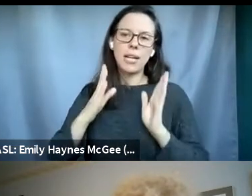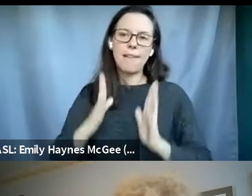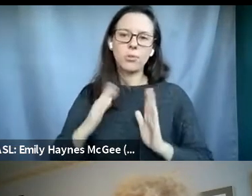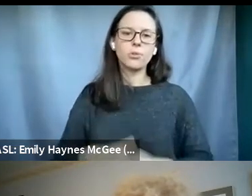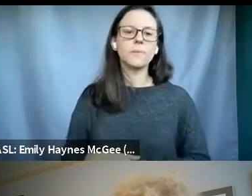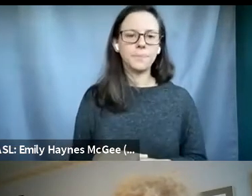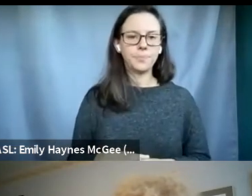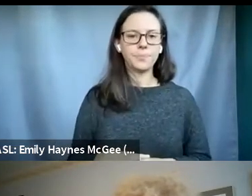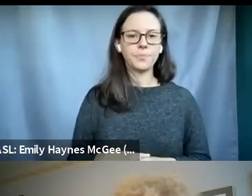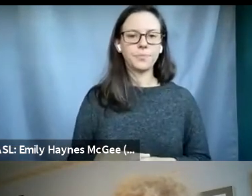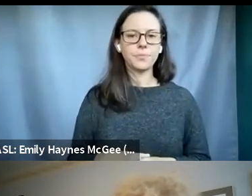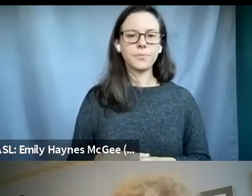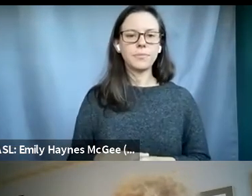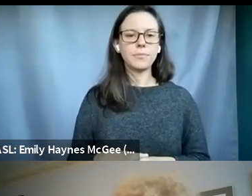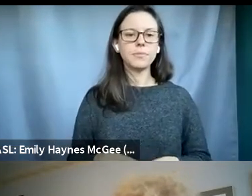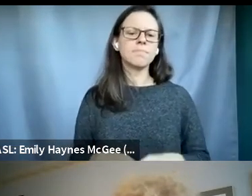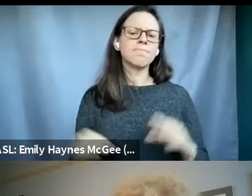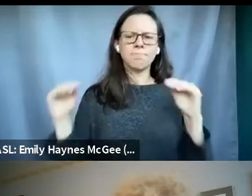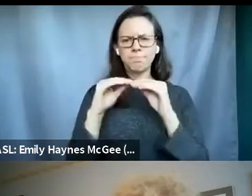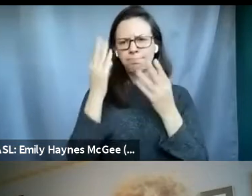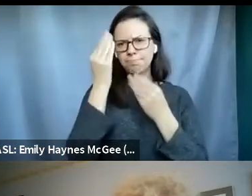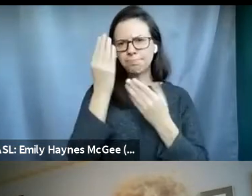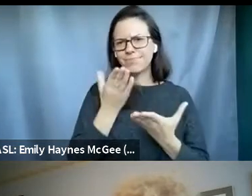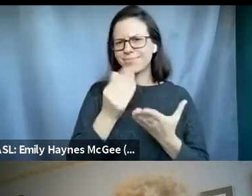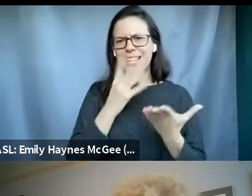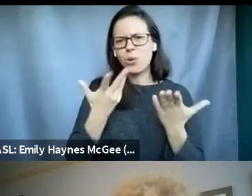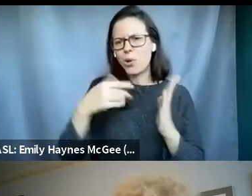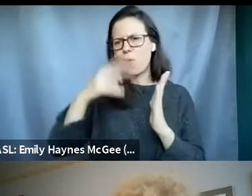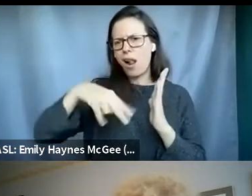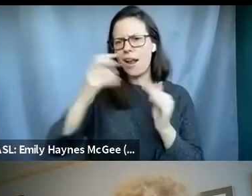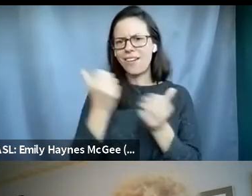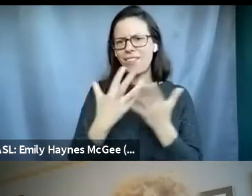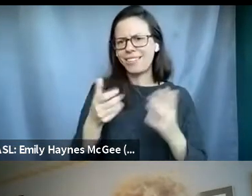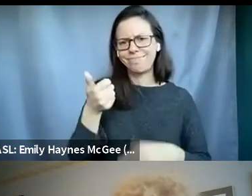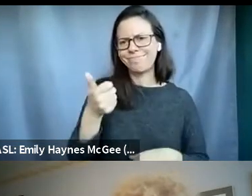I'm not going to read you the whole website because you can do that later.